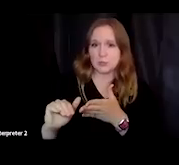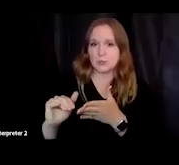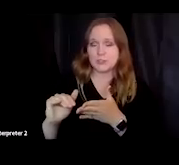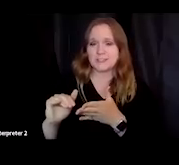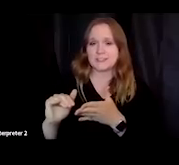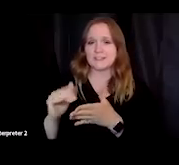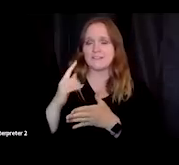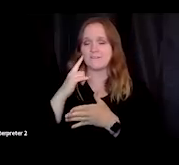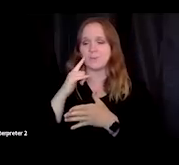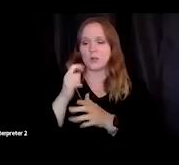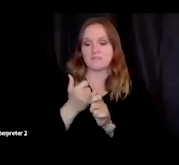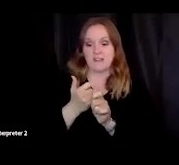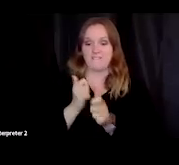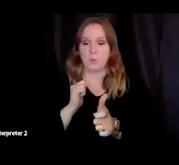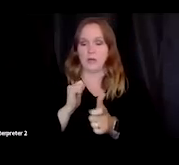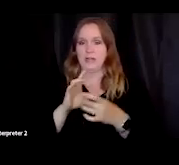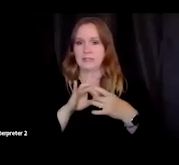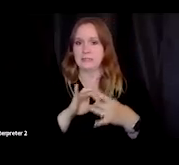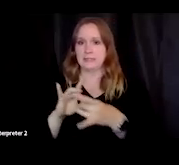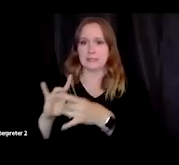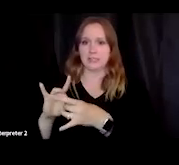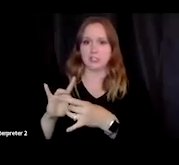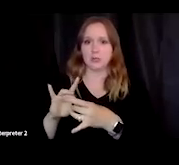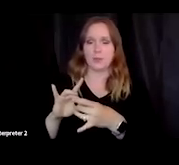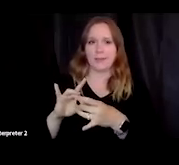connections with the social world around them.